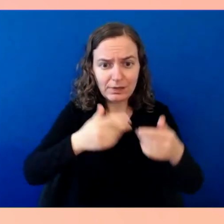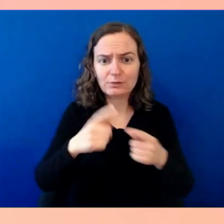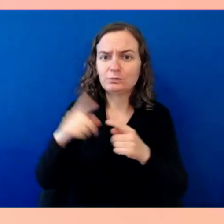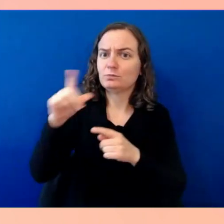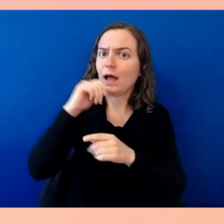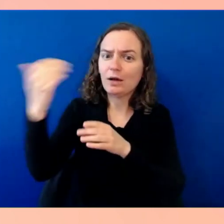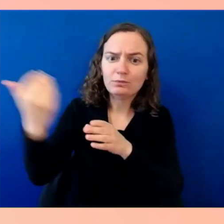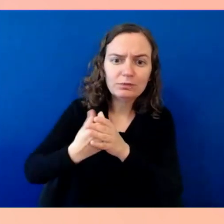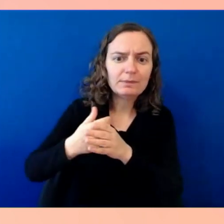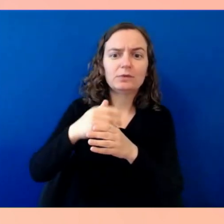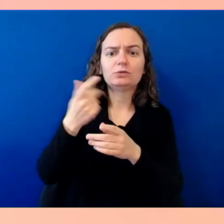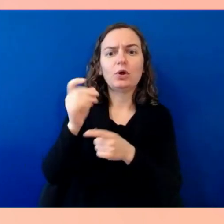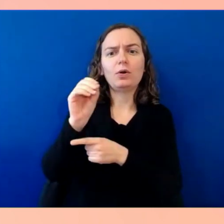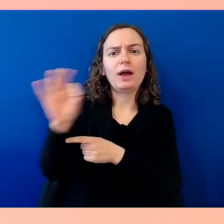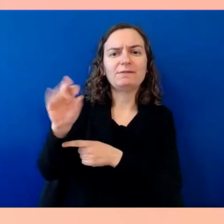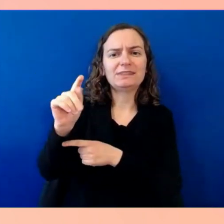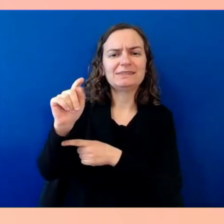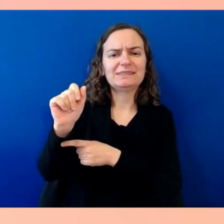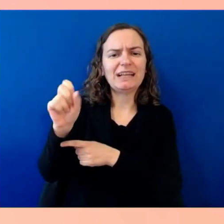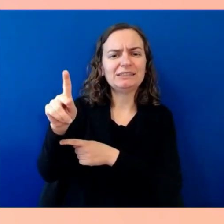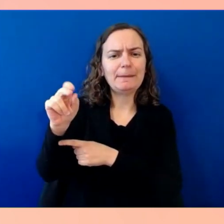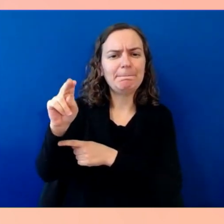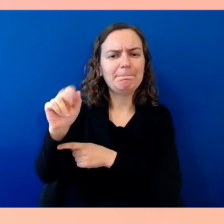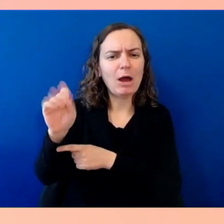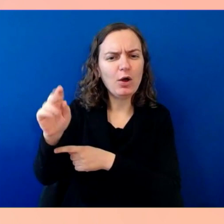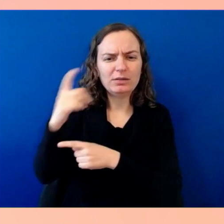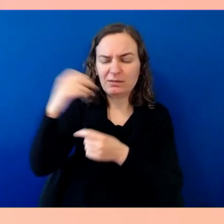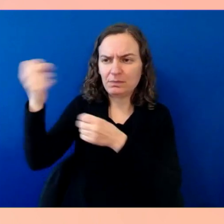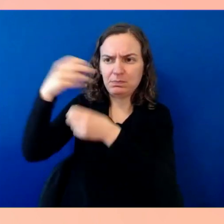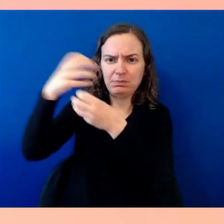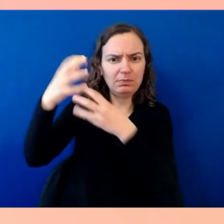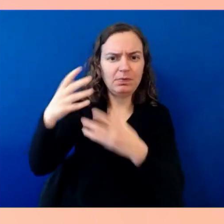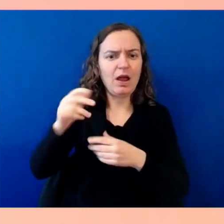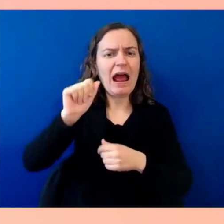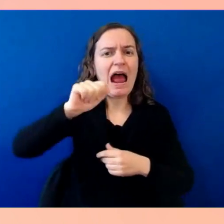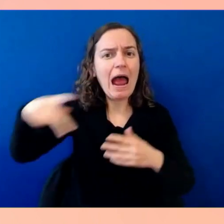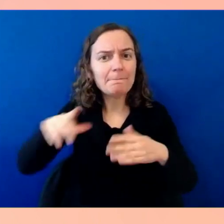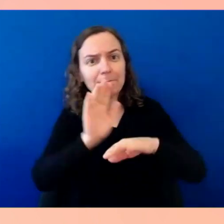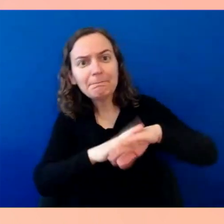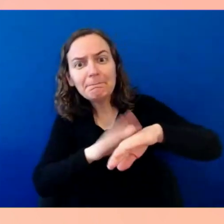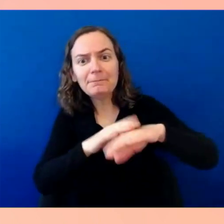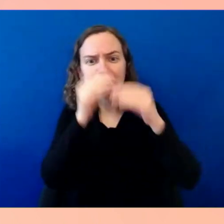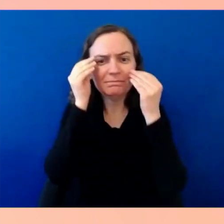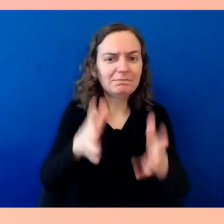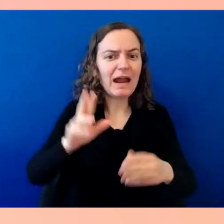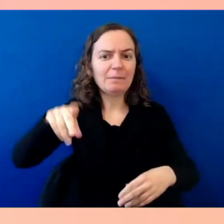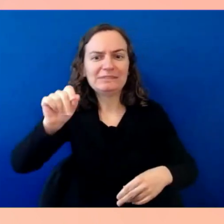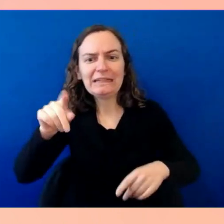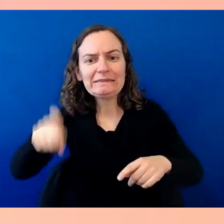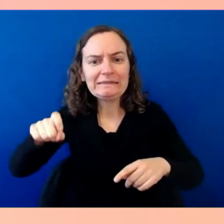as well as apps flashing on the Taskbar. Thanks to the integration with the clock app, you will see a timer that will allow you